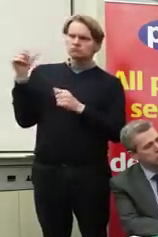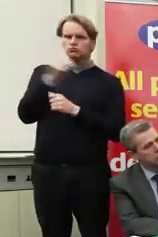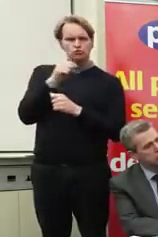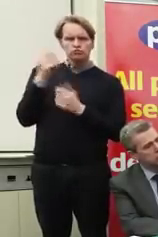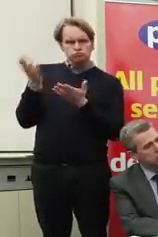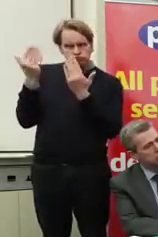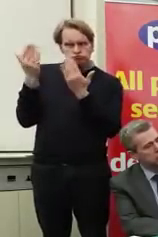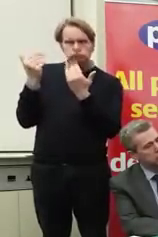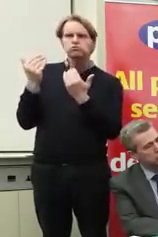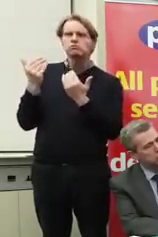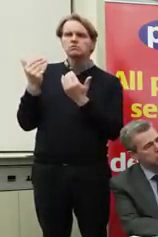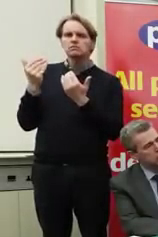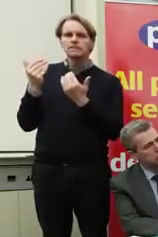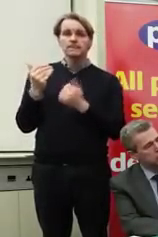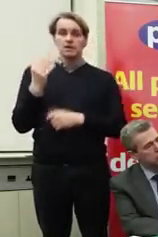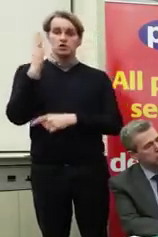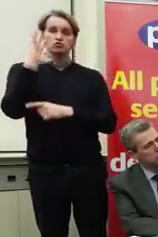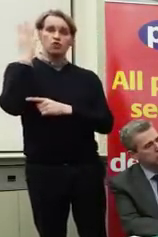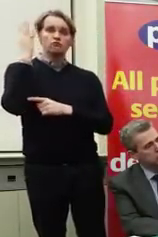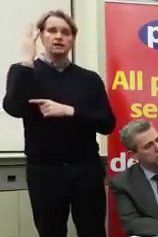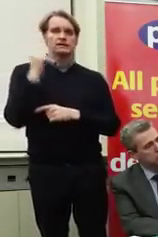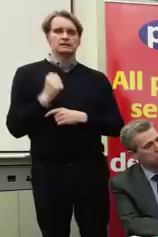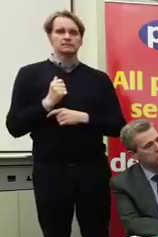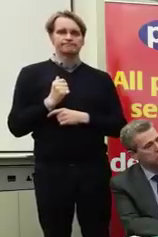Tories wouldn't have said they're gonna scrap the pay cap, even though in many instances